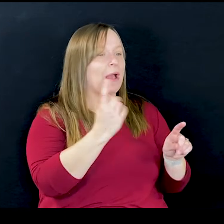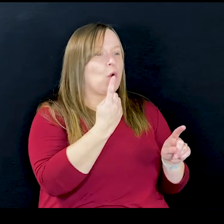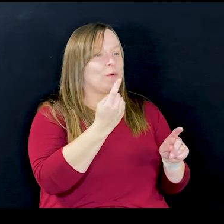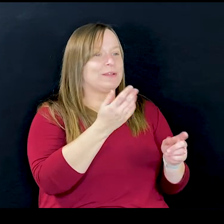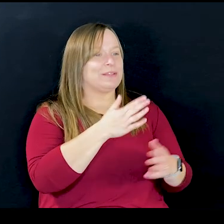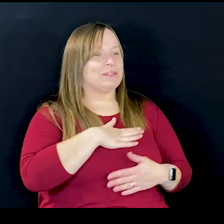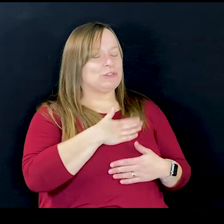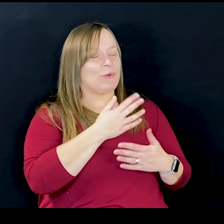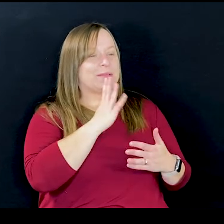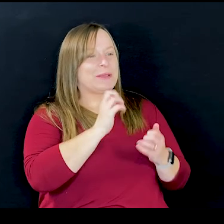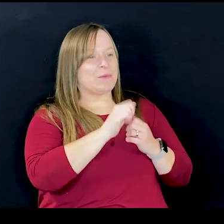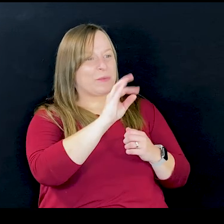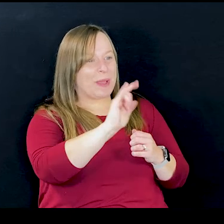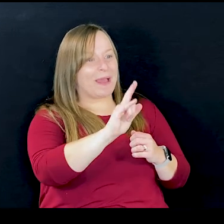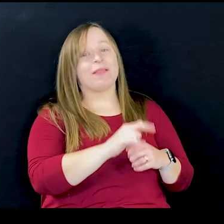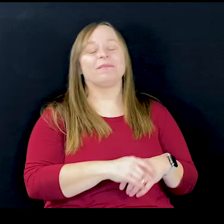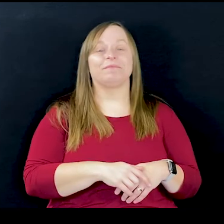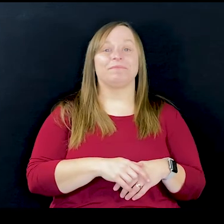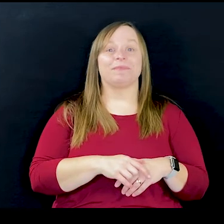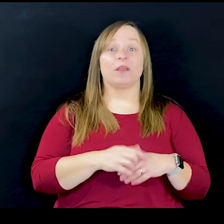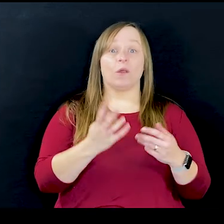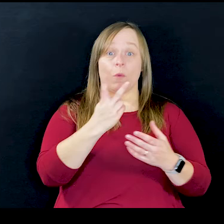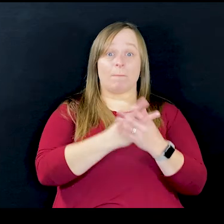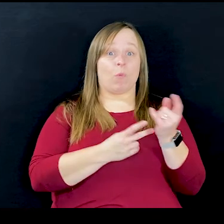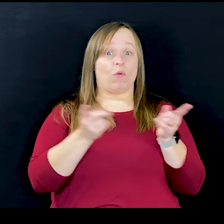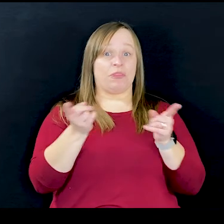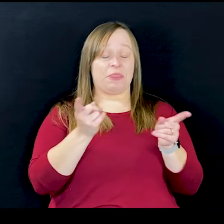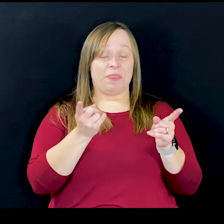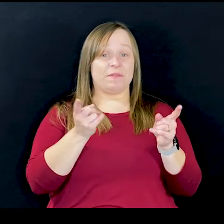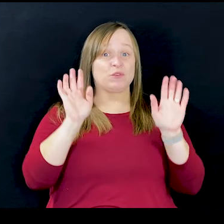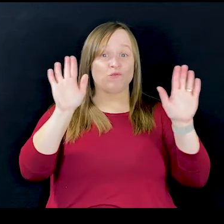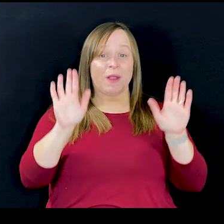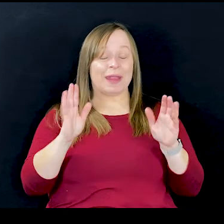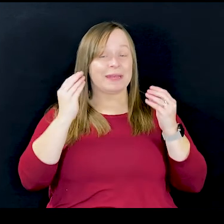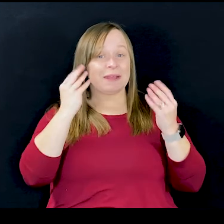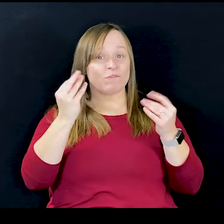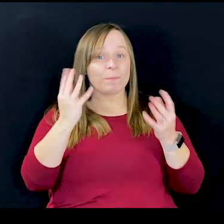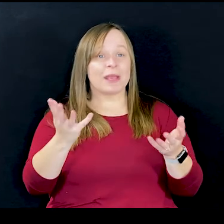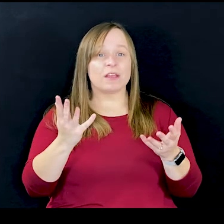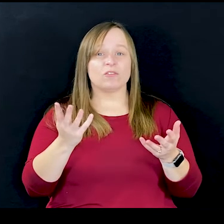I always enjoyed speaking with Will. Well you both have given so much great information,